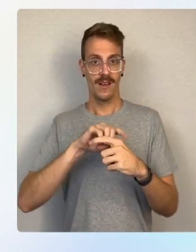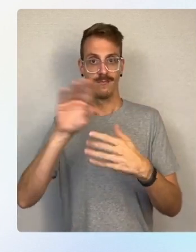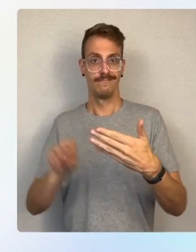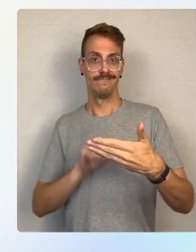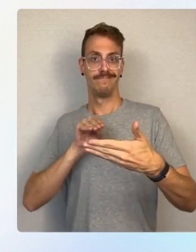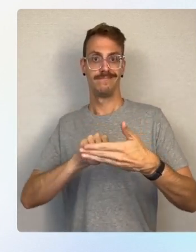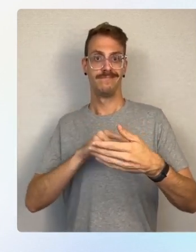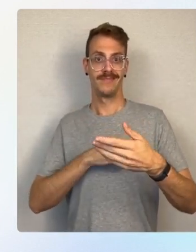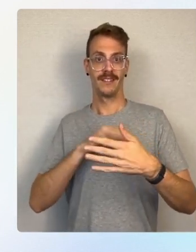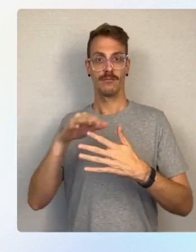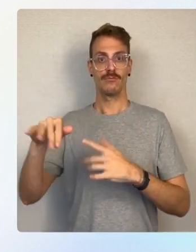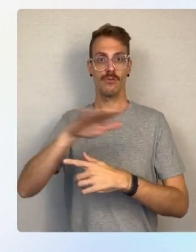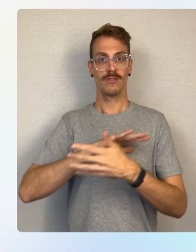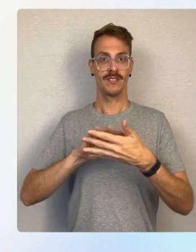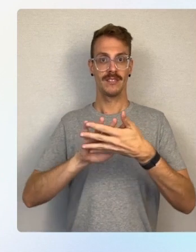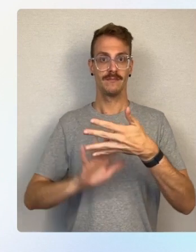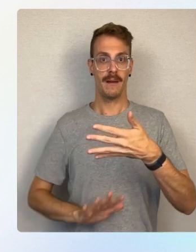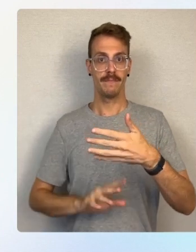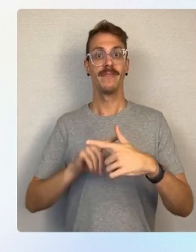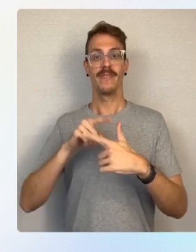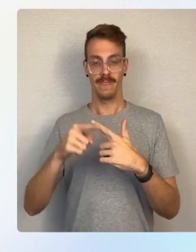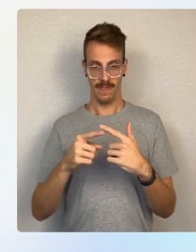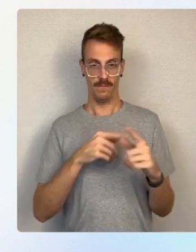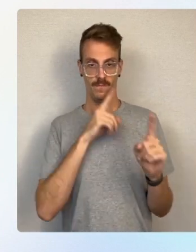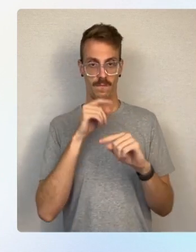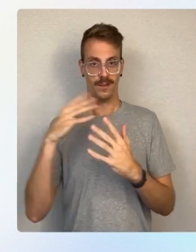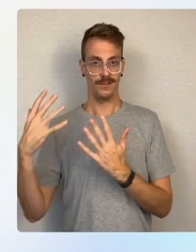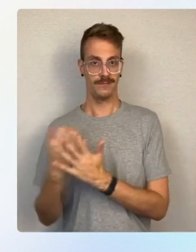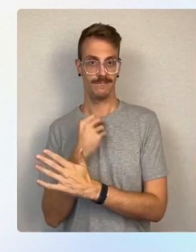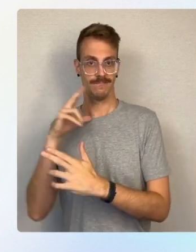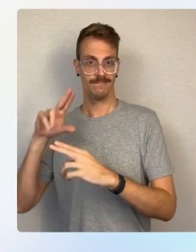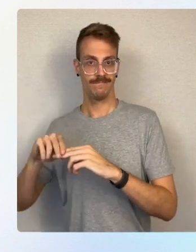and add it to the Context map. And then the response can use it.